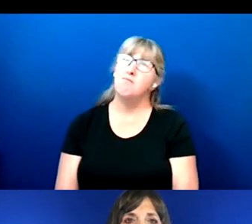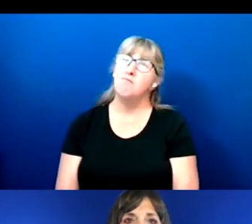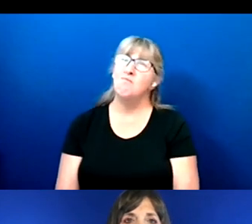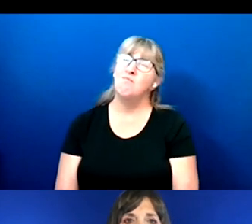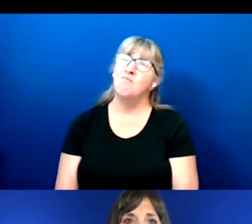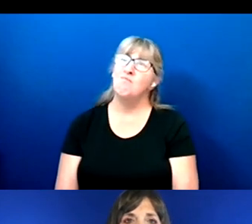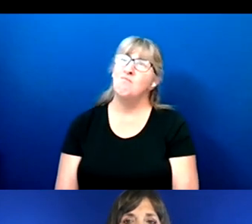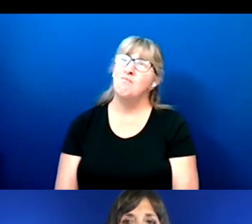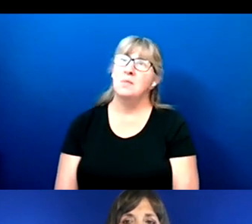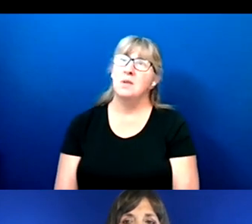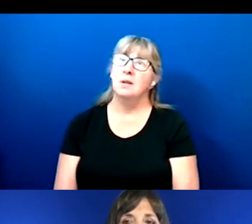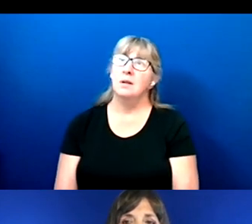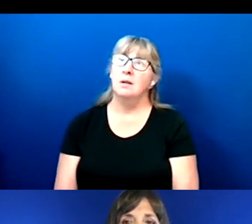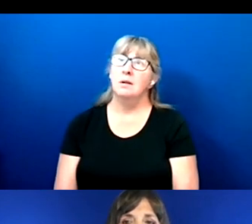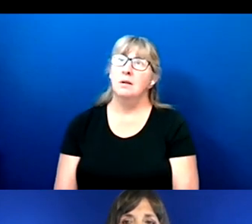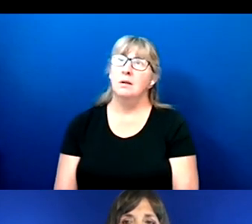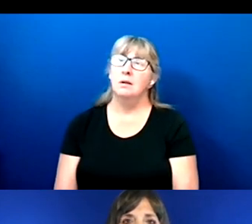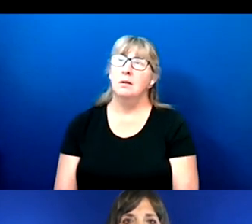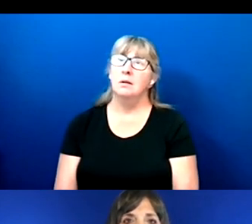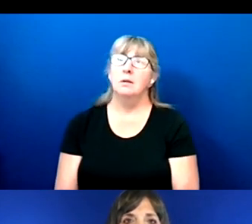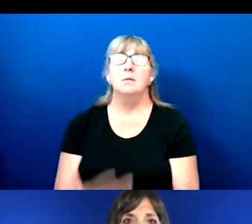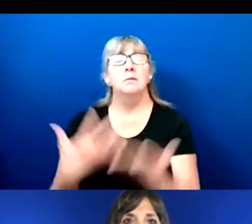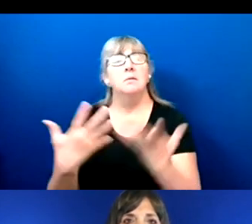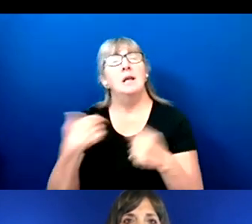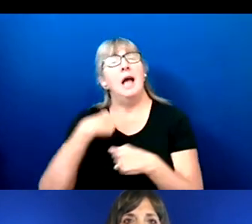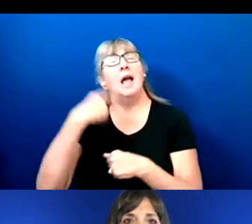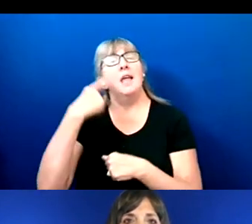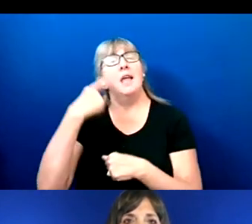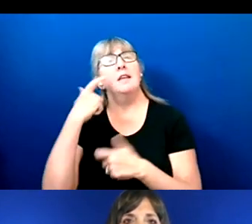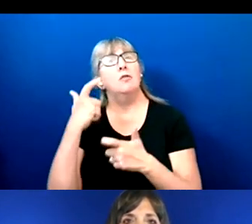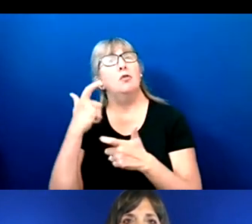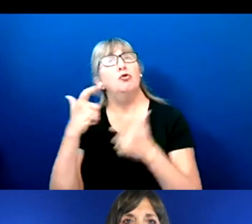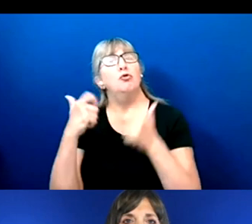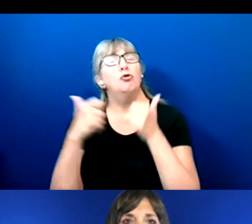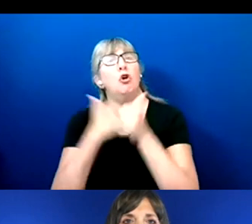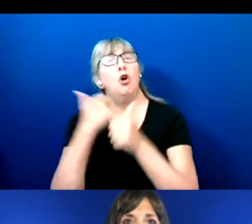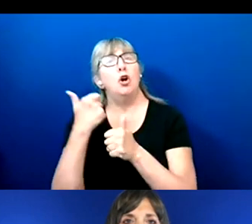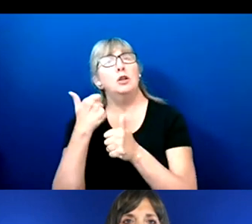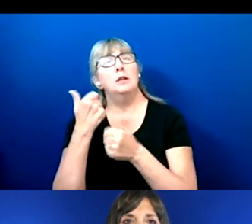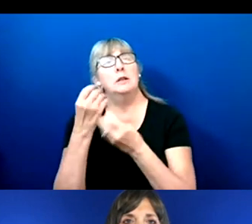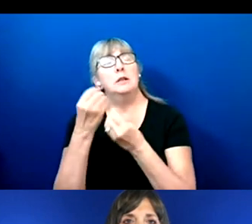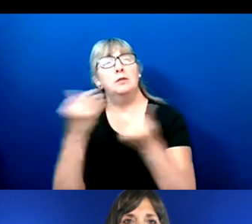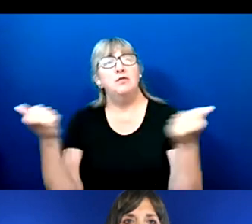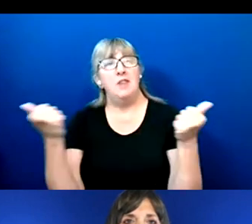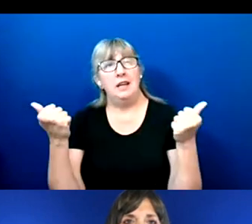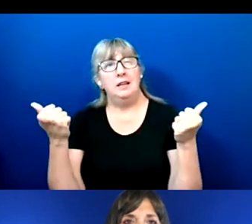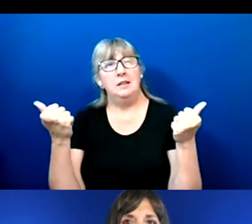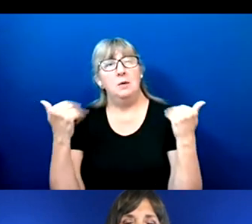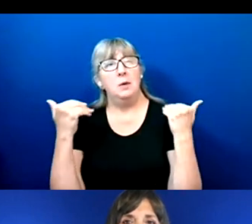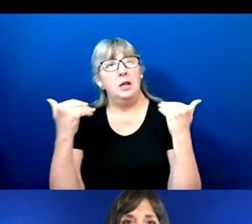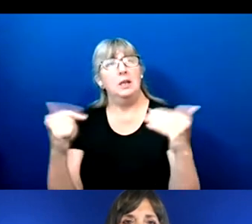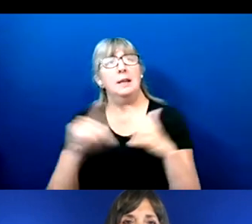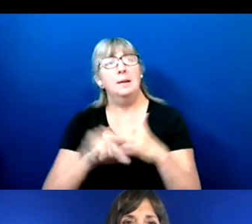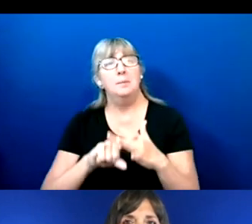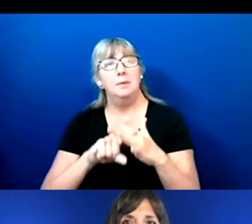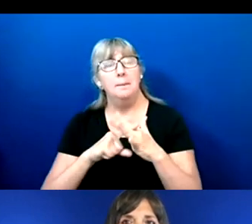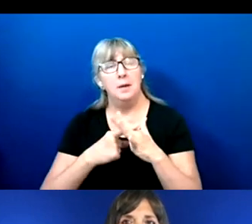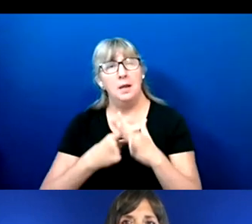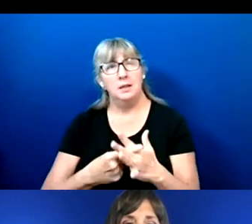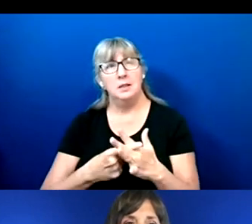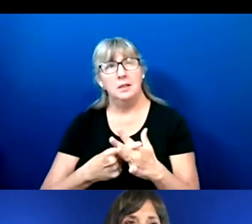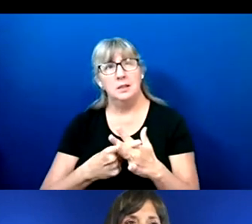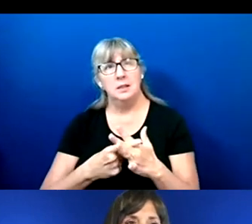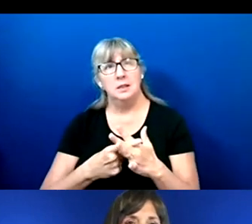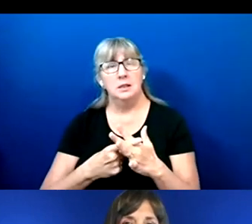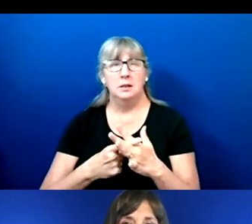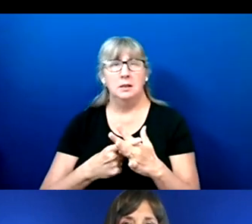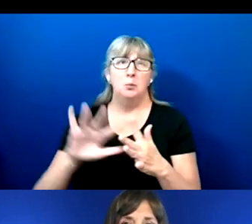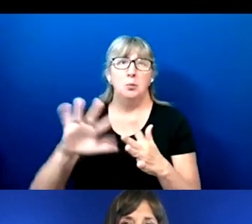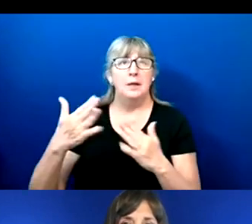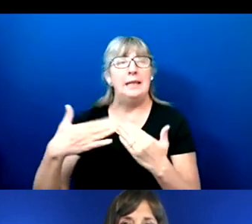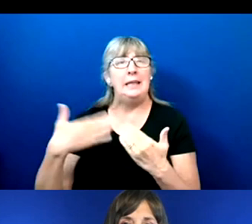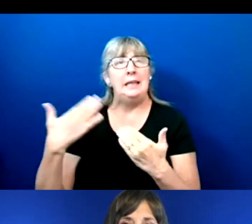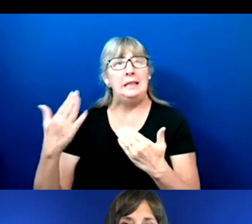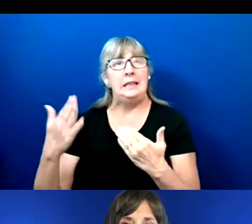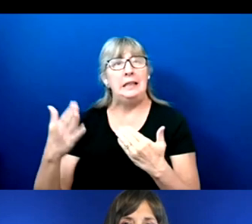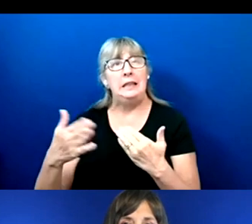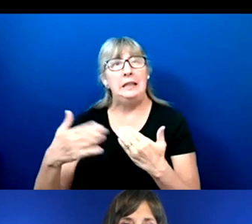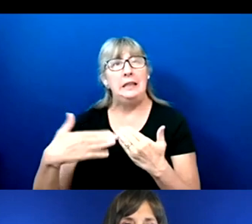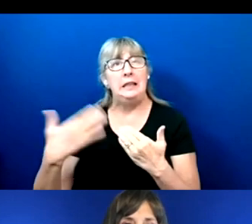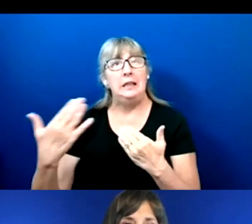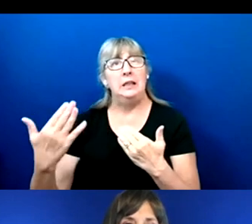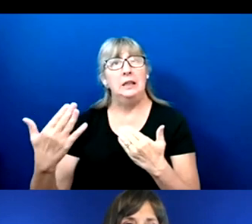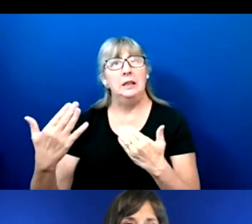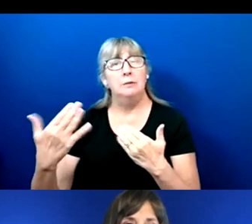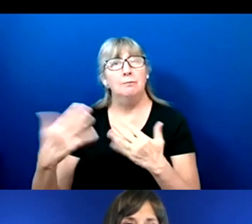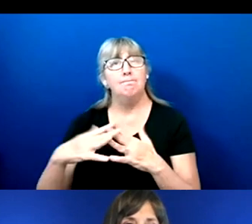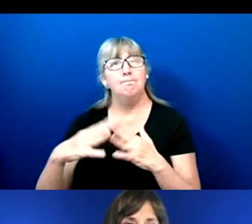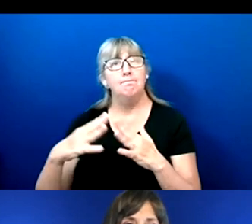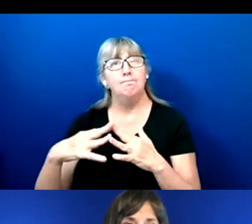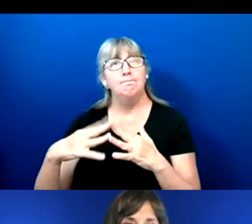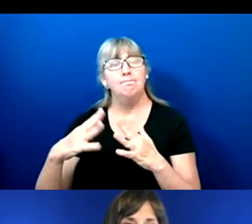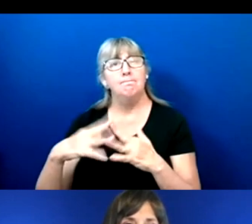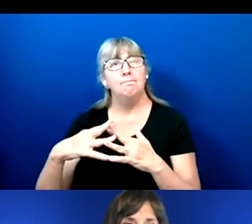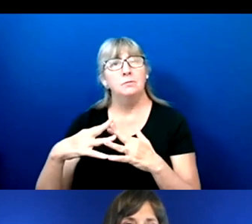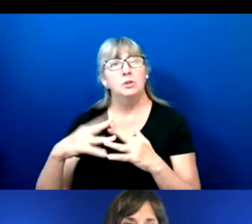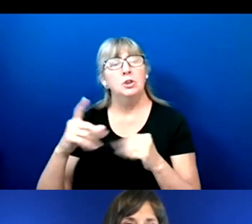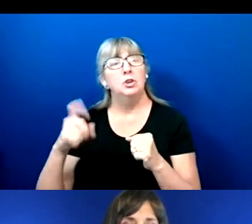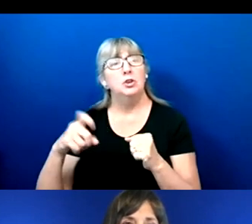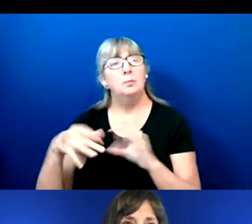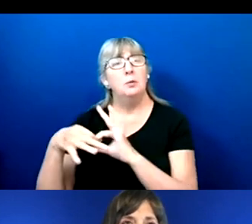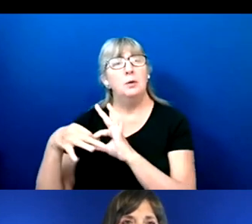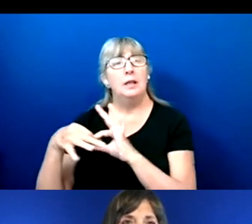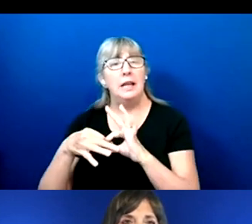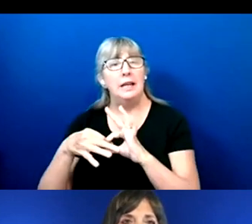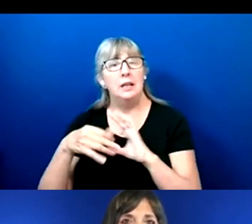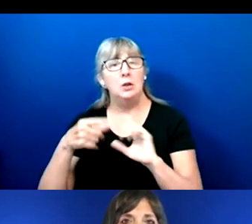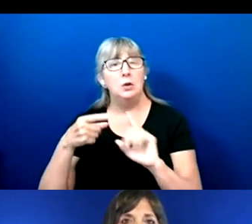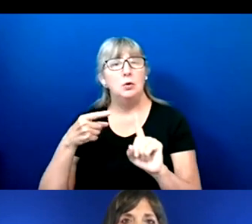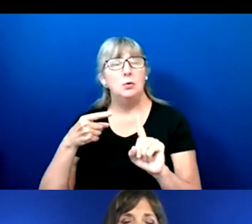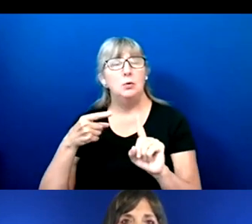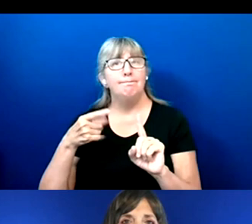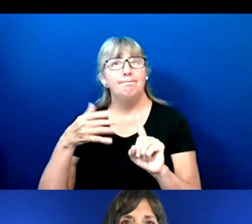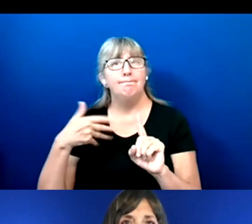So I think the largest fix that could be implemented fairly easily would have to be related to